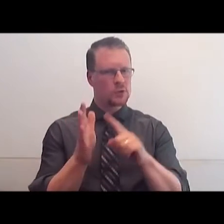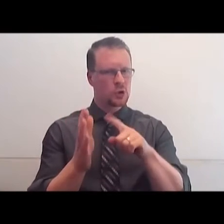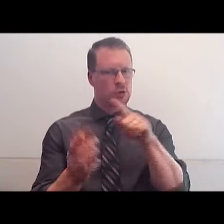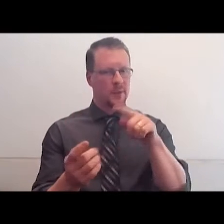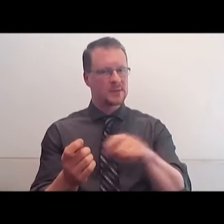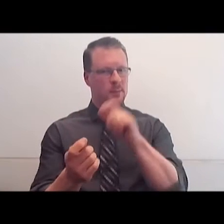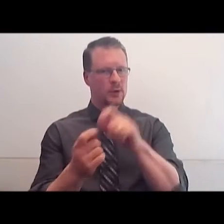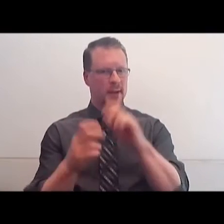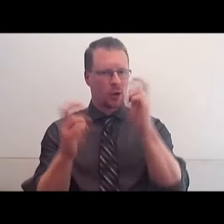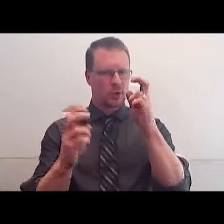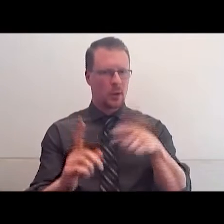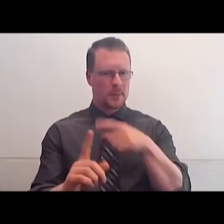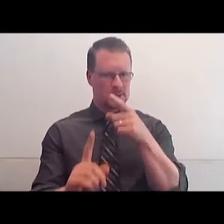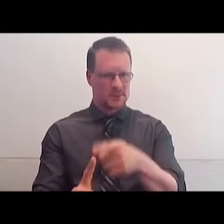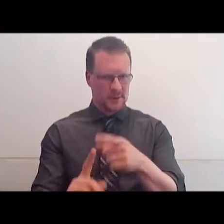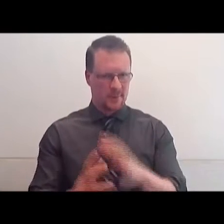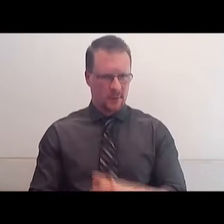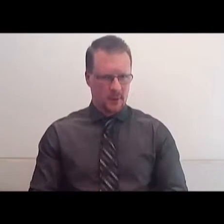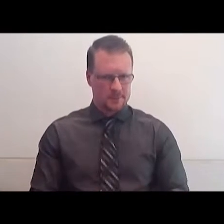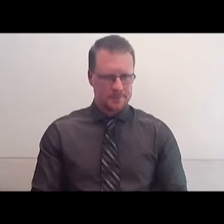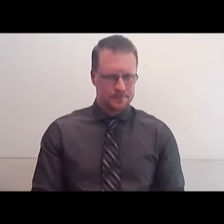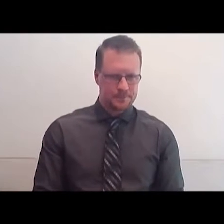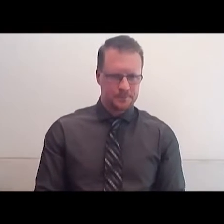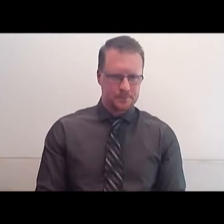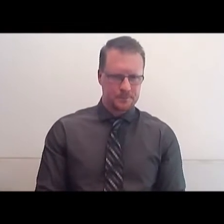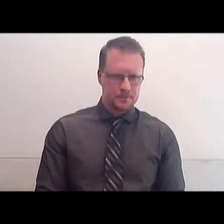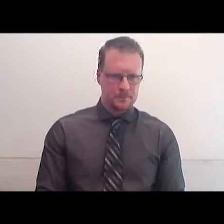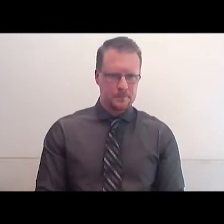In other words there's not a lot of research about this in particular.